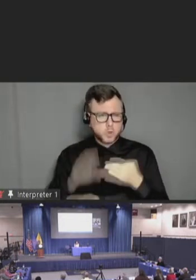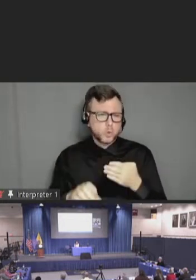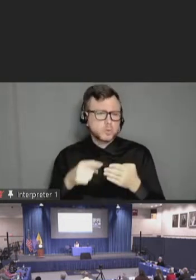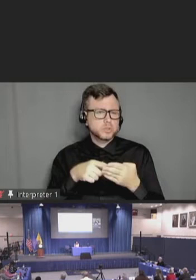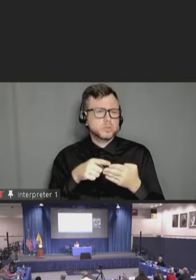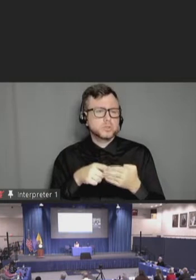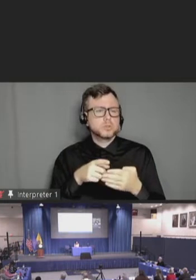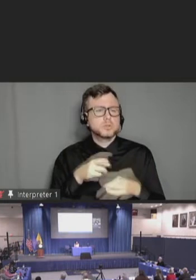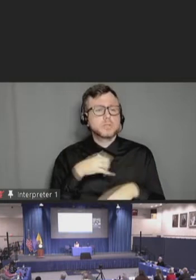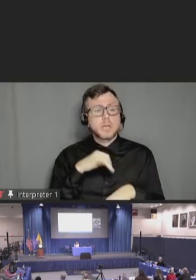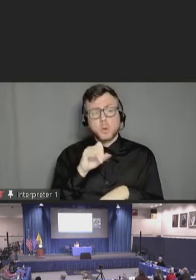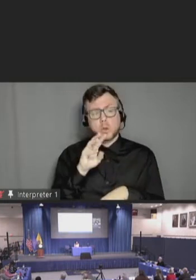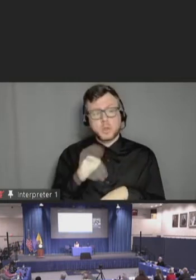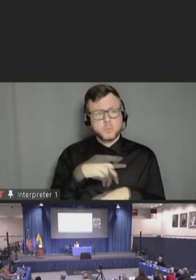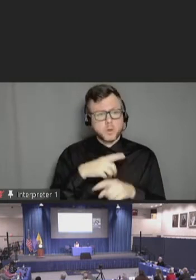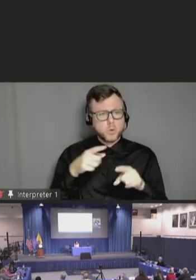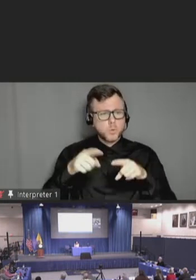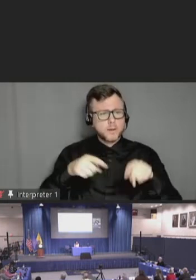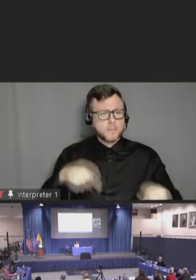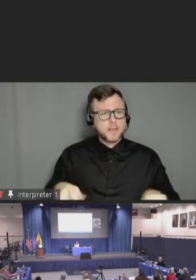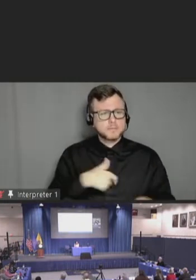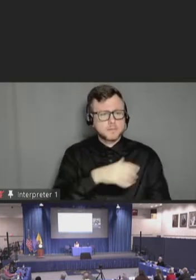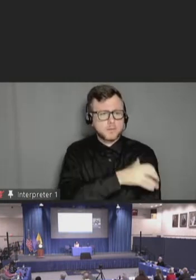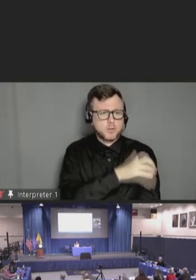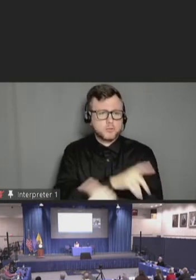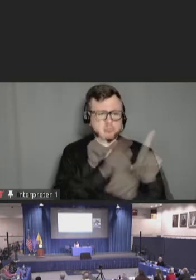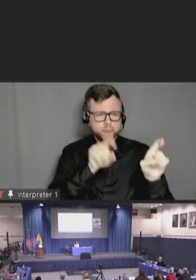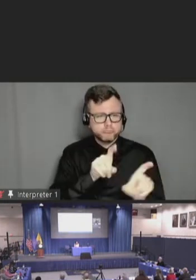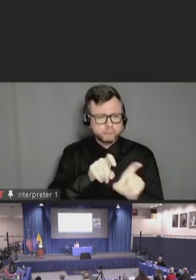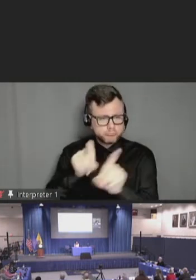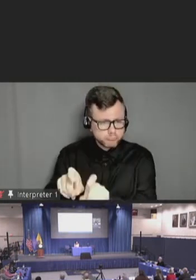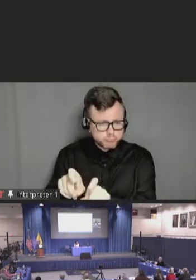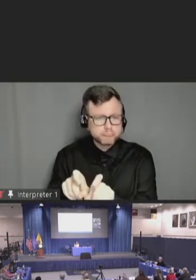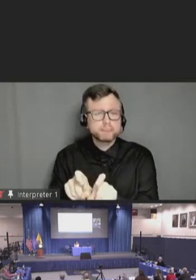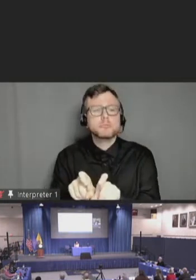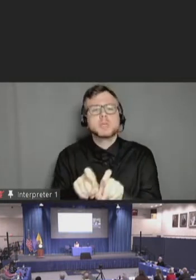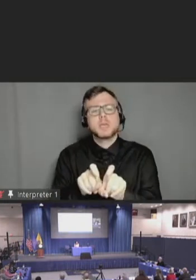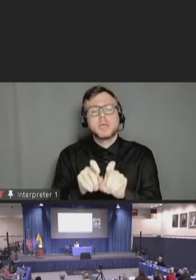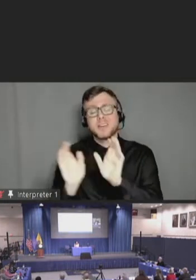The IOM concluded that randomized clinical trials, for example, comparing a group who